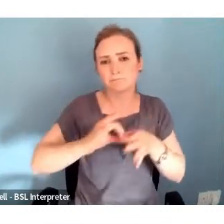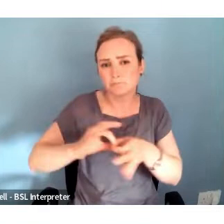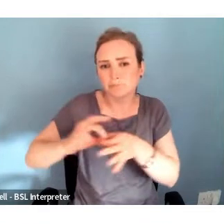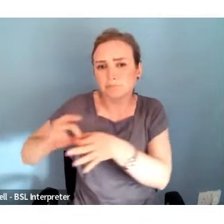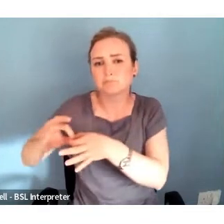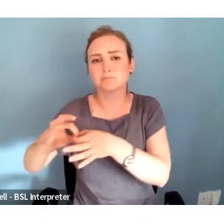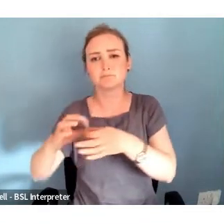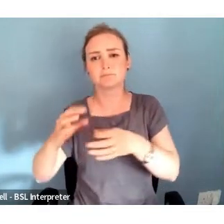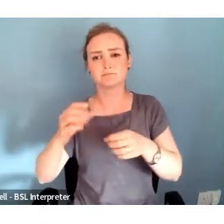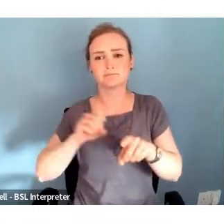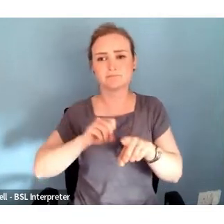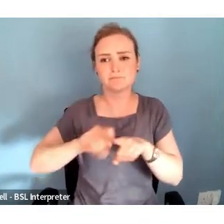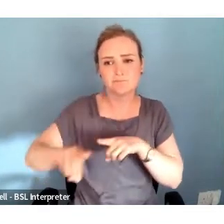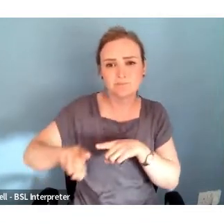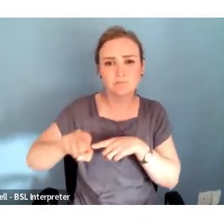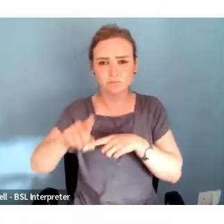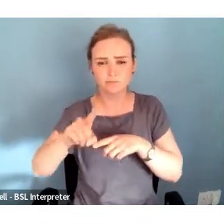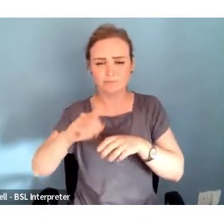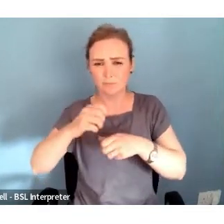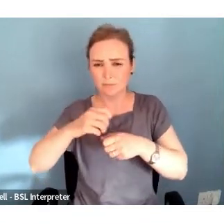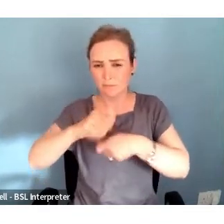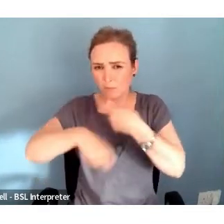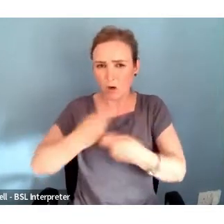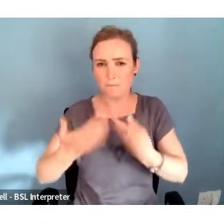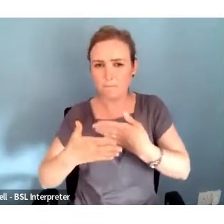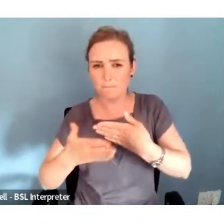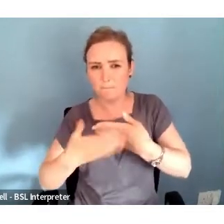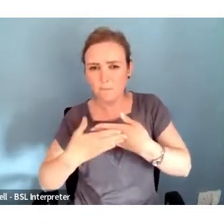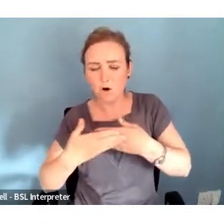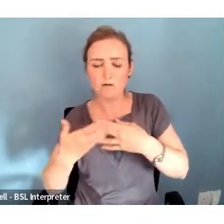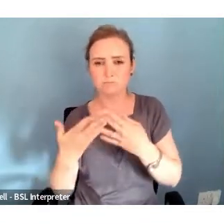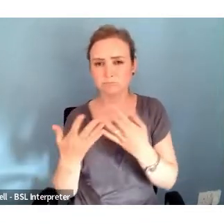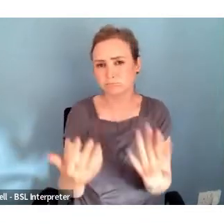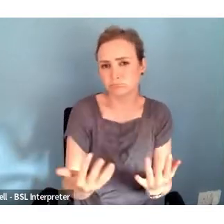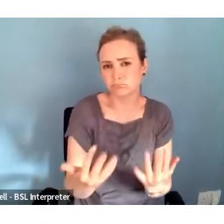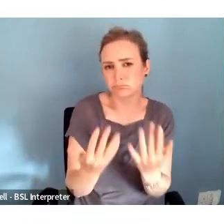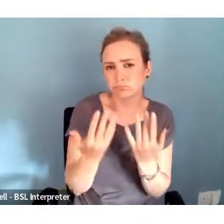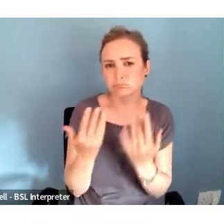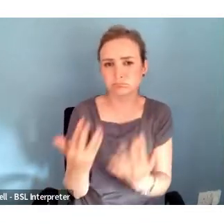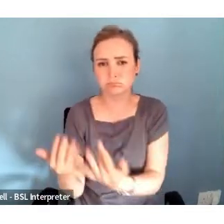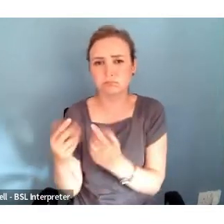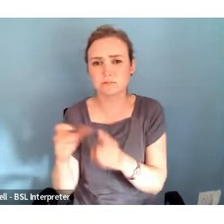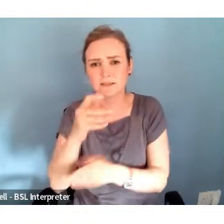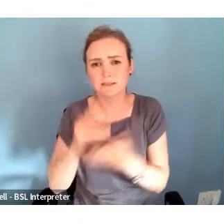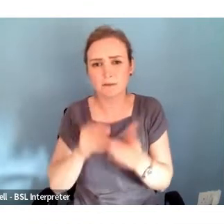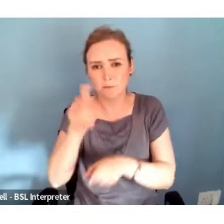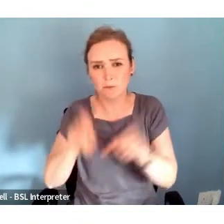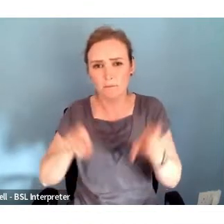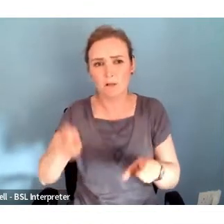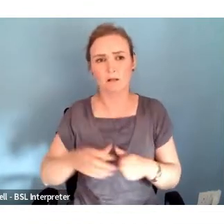training and events and these events we all put on free of charge because we want to encourage employers